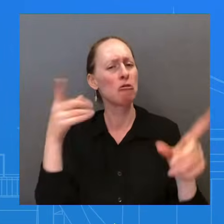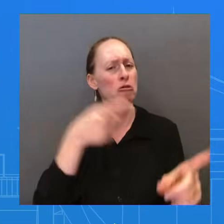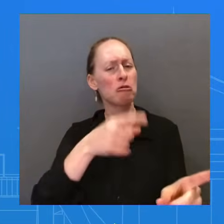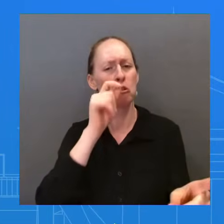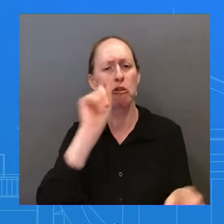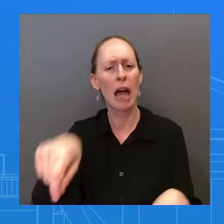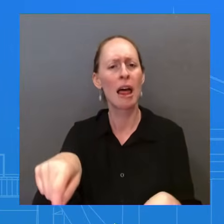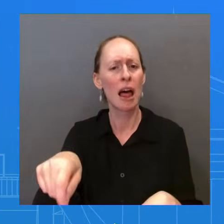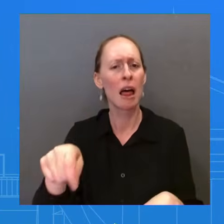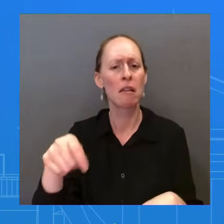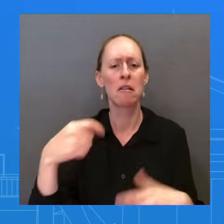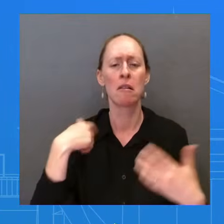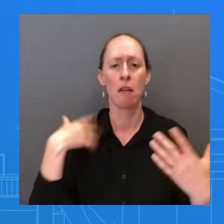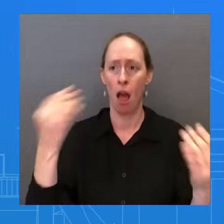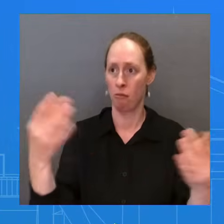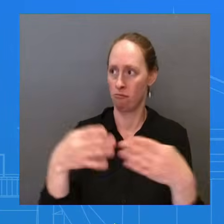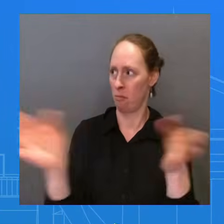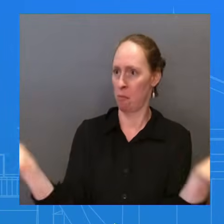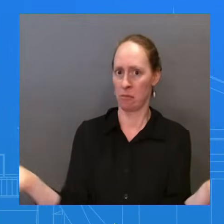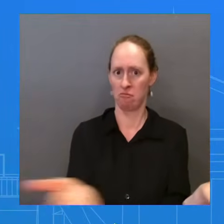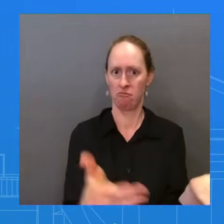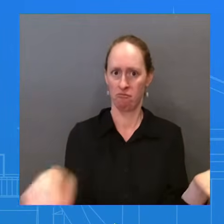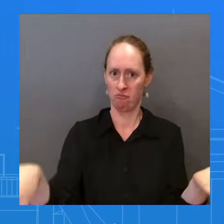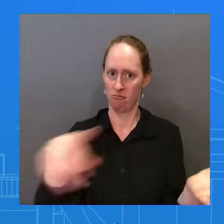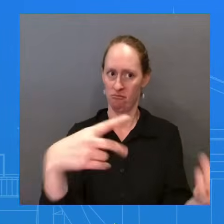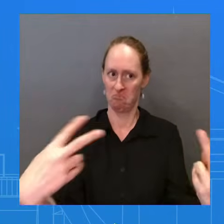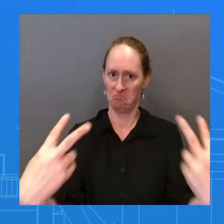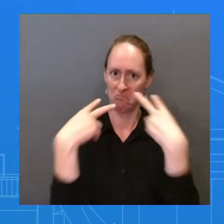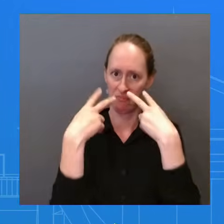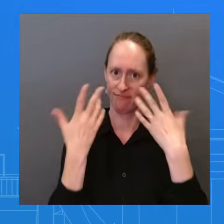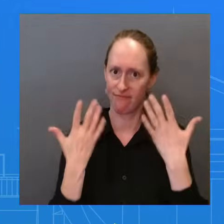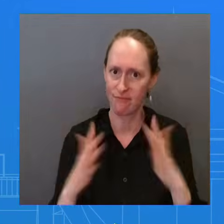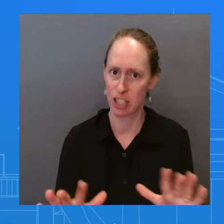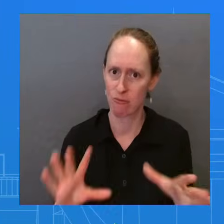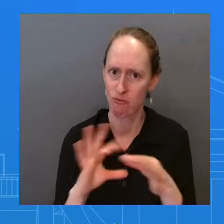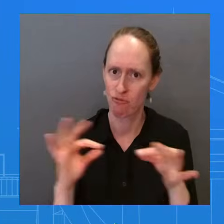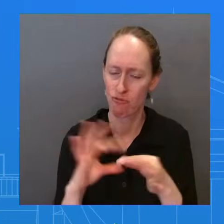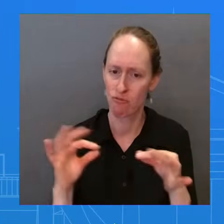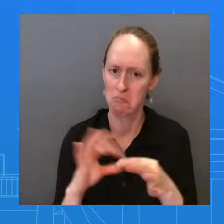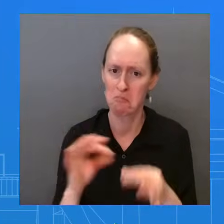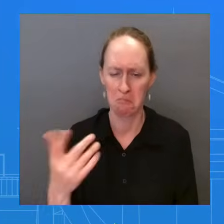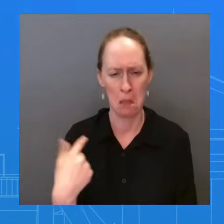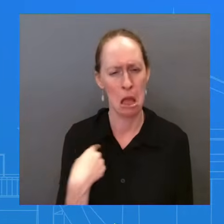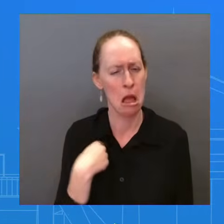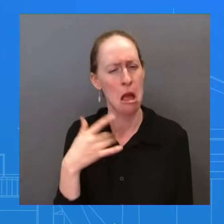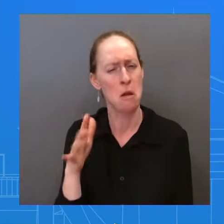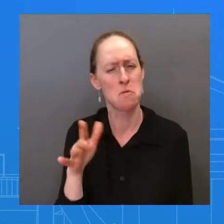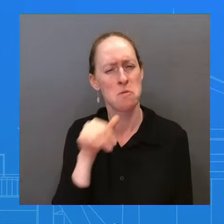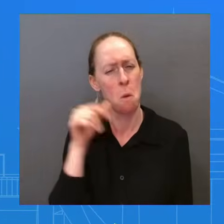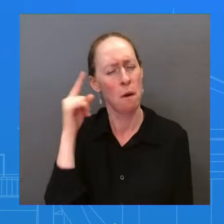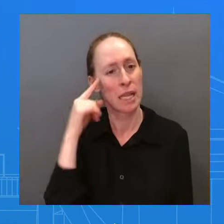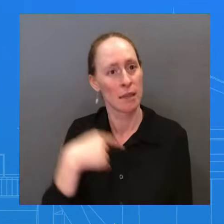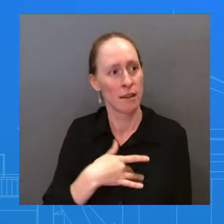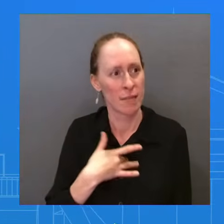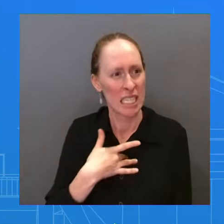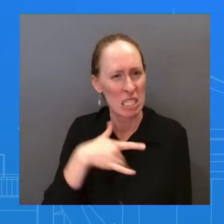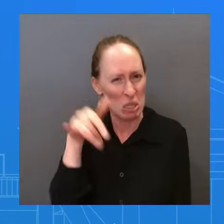I don't think we're going to take it upon ourselves as a burden to privately communicate that to the Russians.